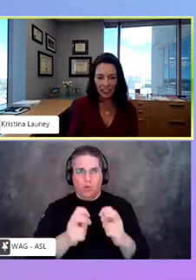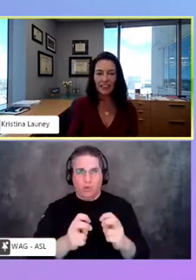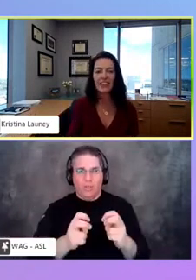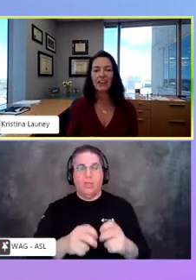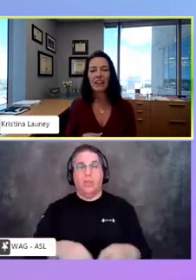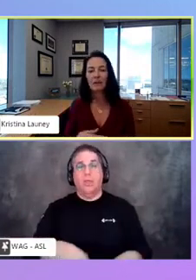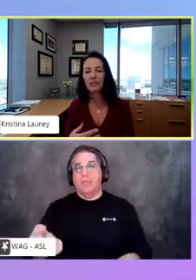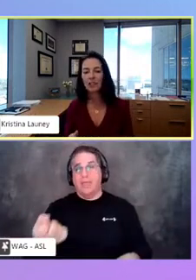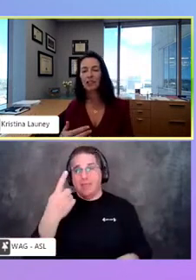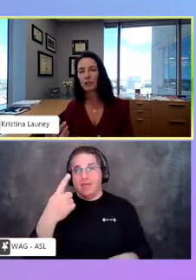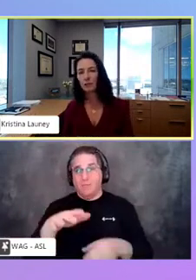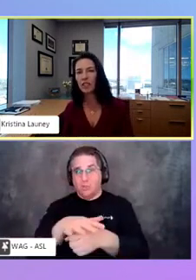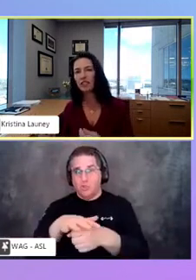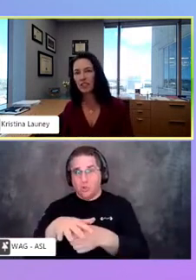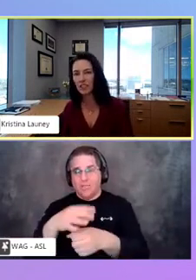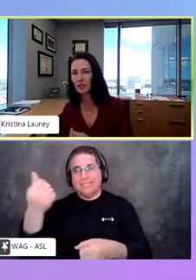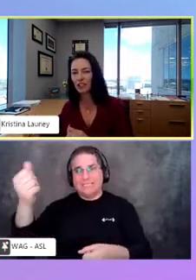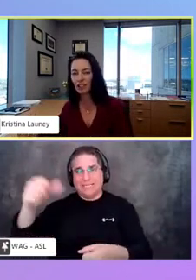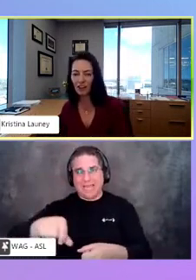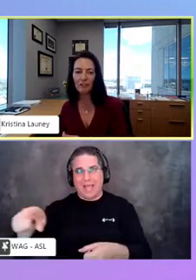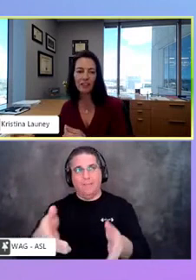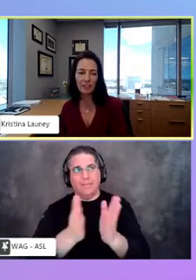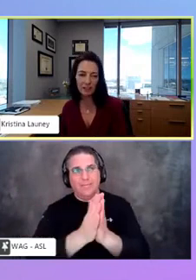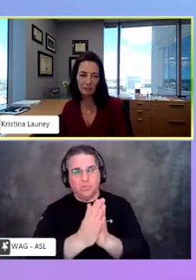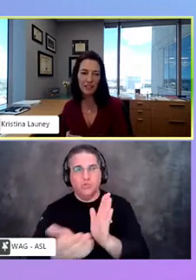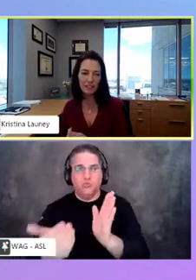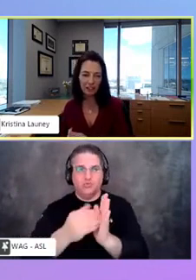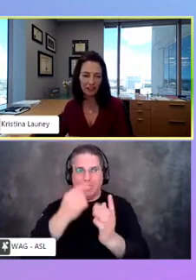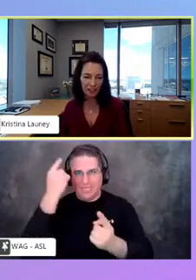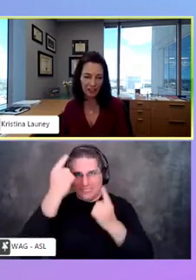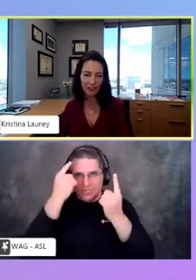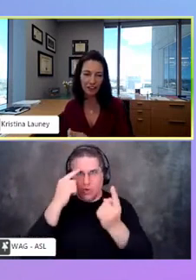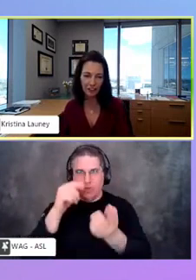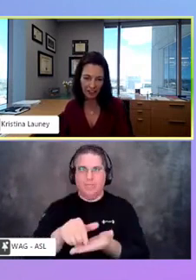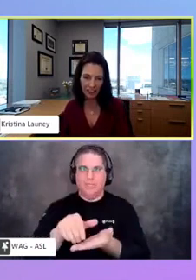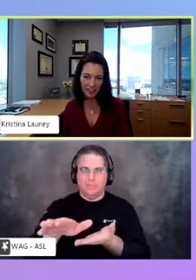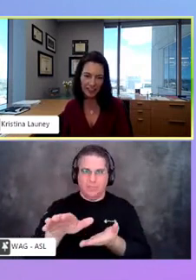have been issued, begin processing and petition for hearing of the case, and then